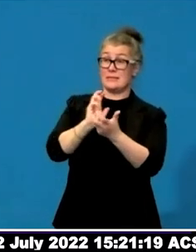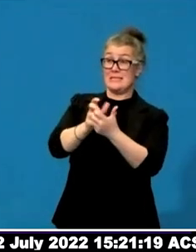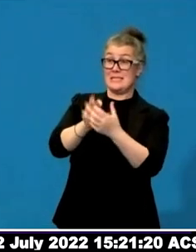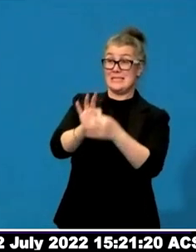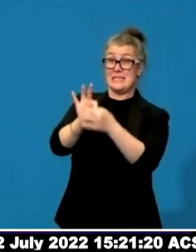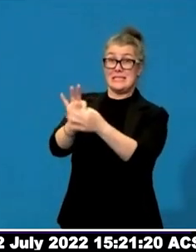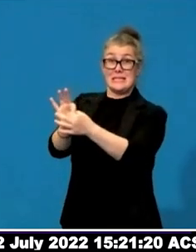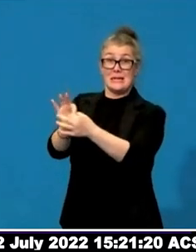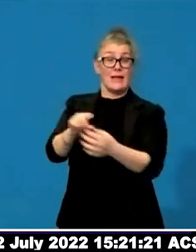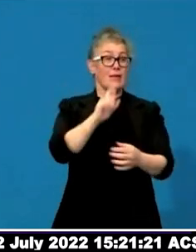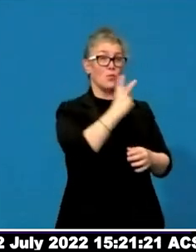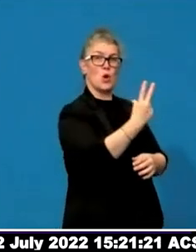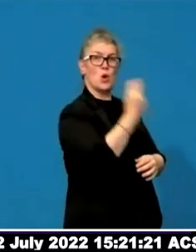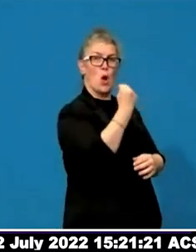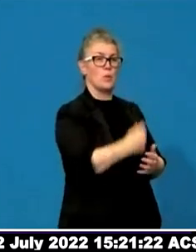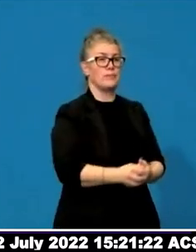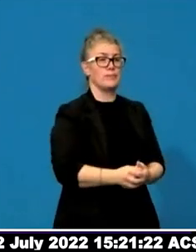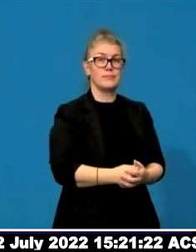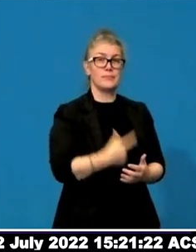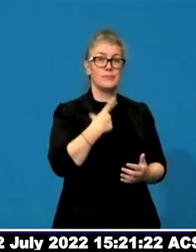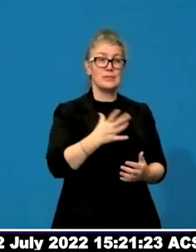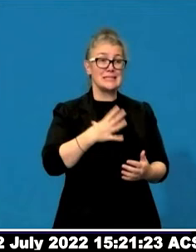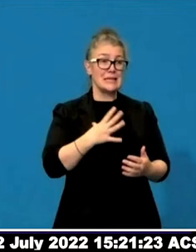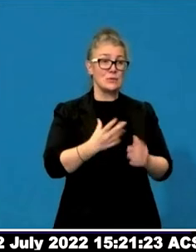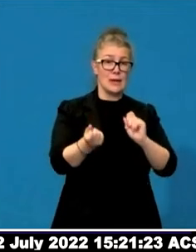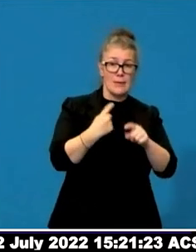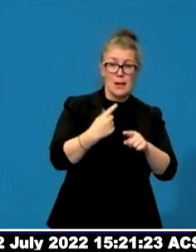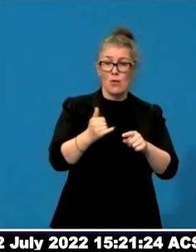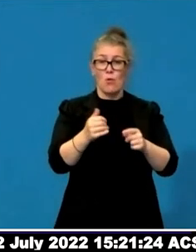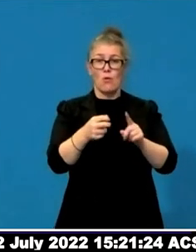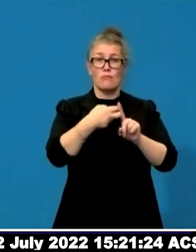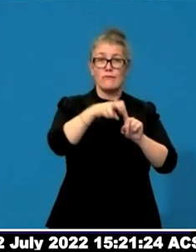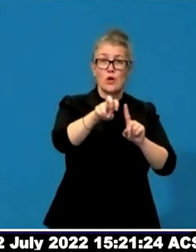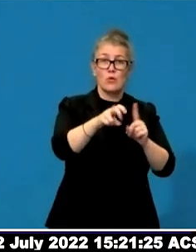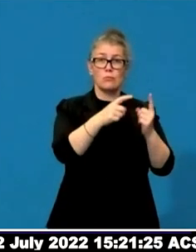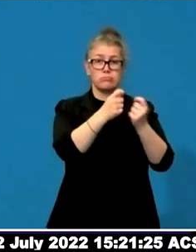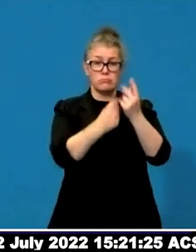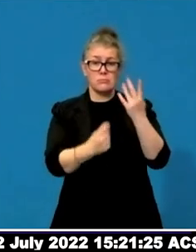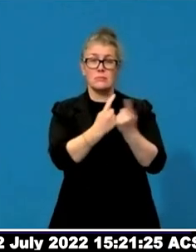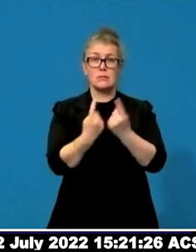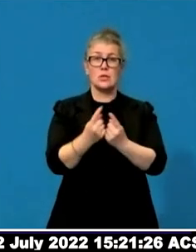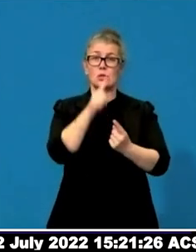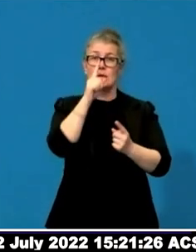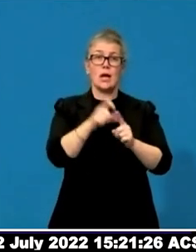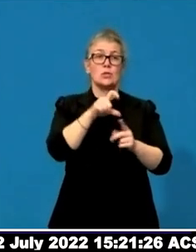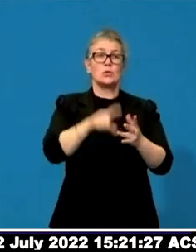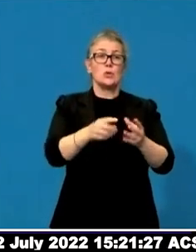Because I need to be sending an email or making a referral or one of those things. But you can't do that without the initial engagement.